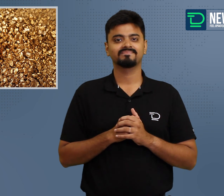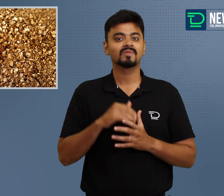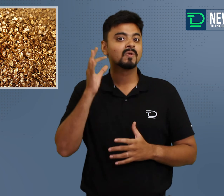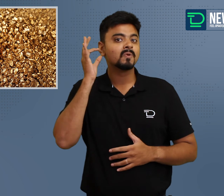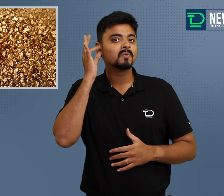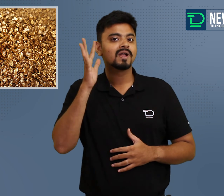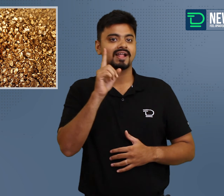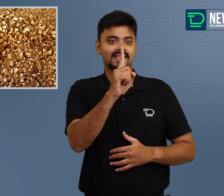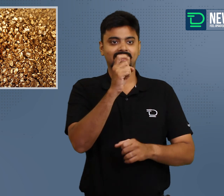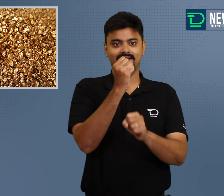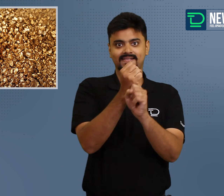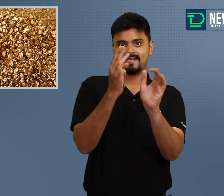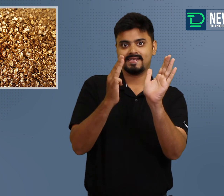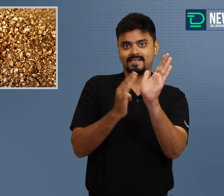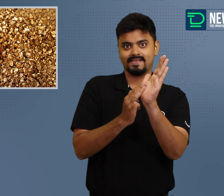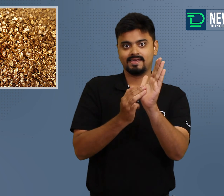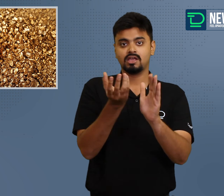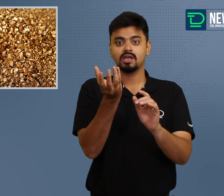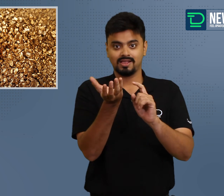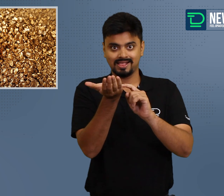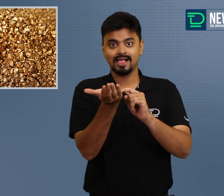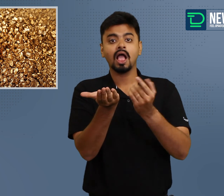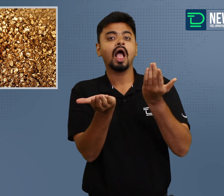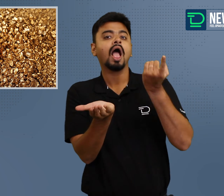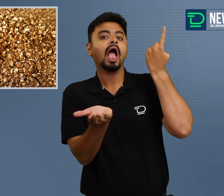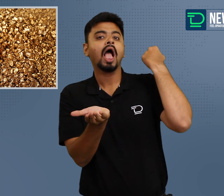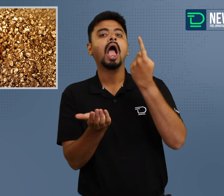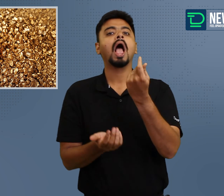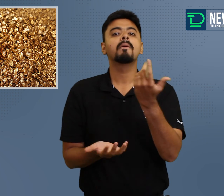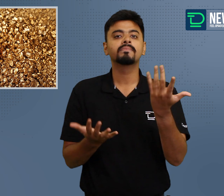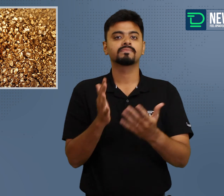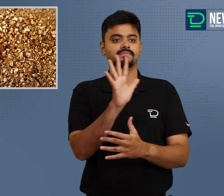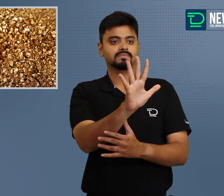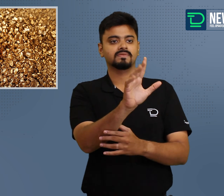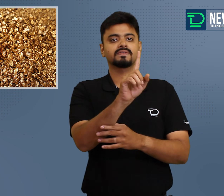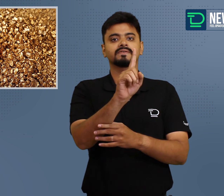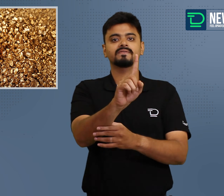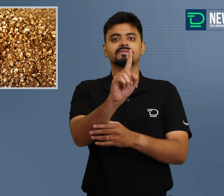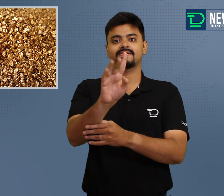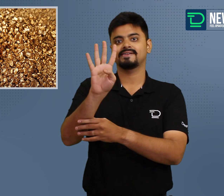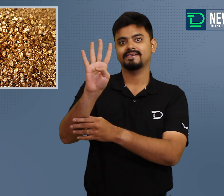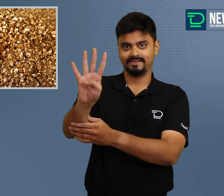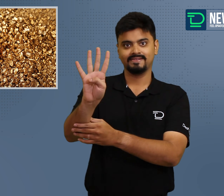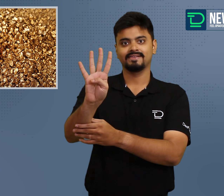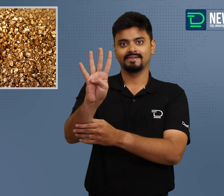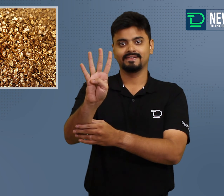Yesterday's gold rate, 1 gram is Rs 5,114.